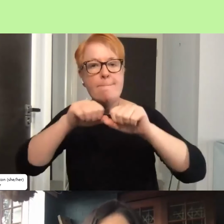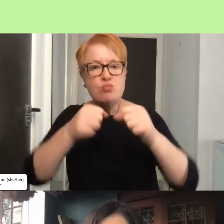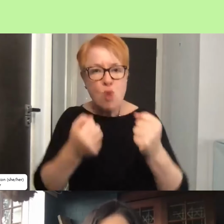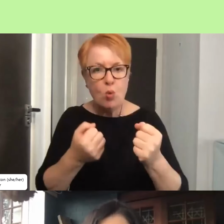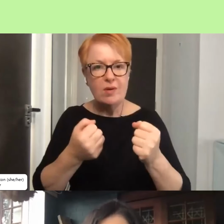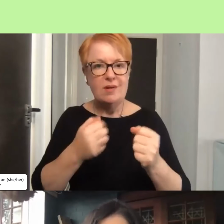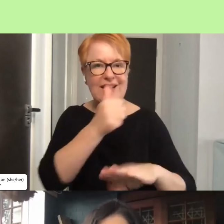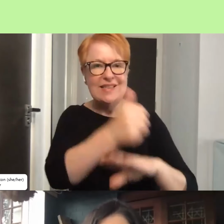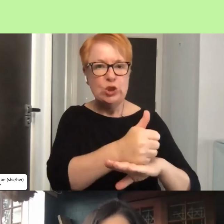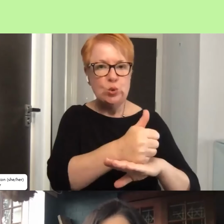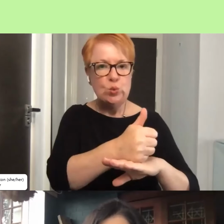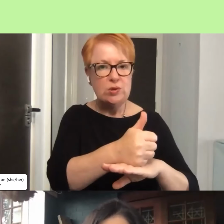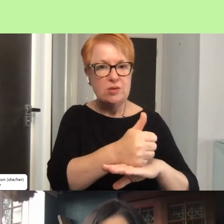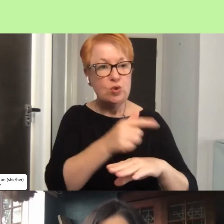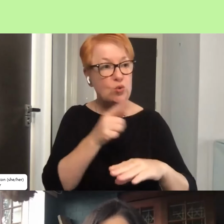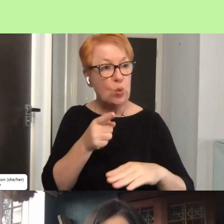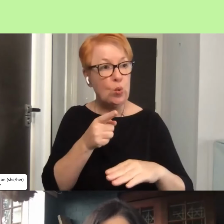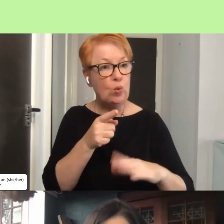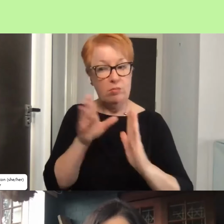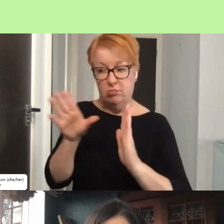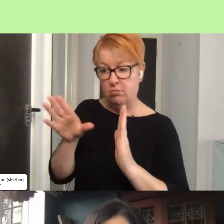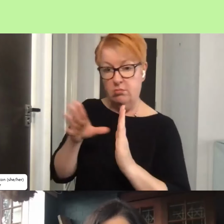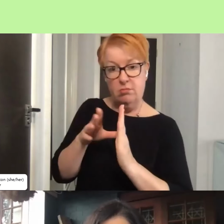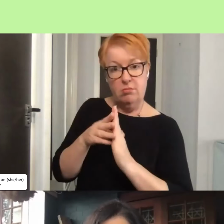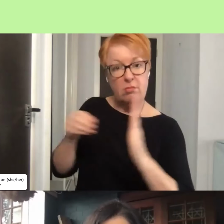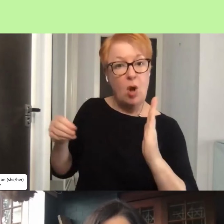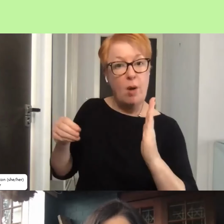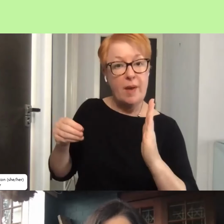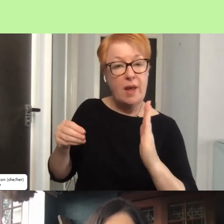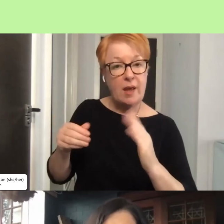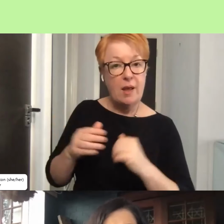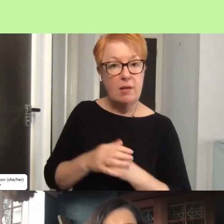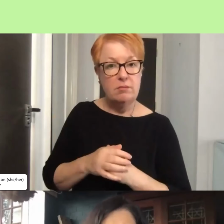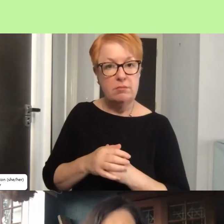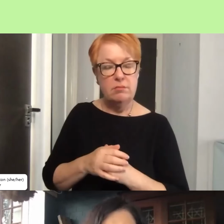more open minded more, you know, future thinking, and so on.